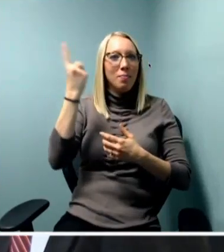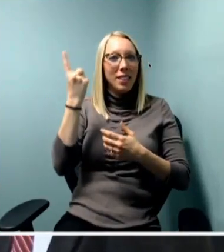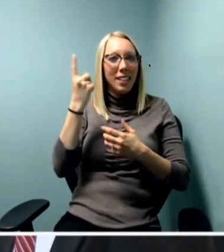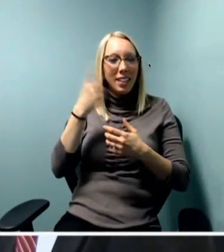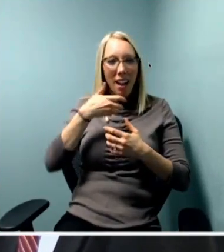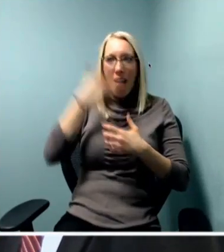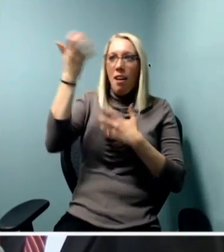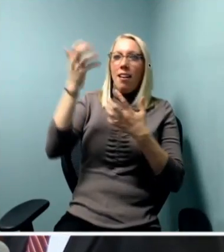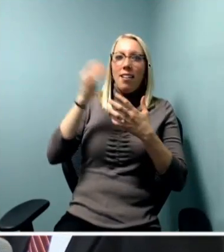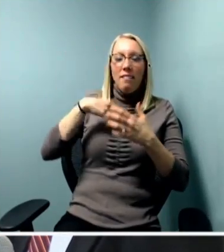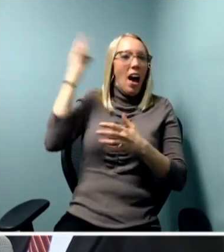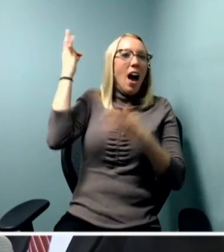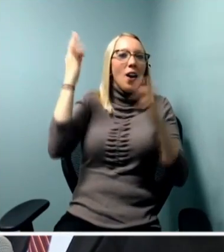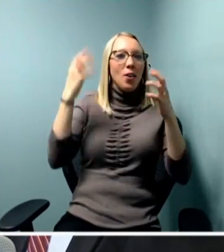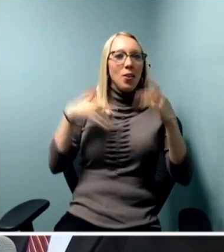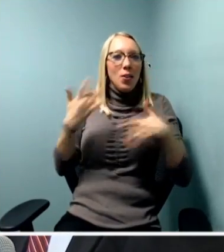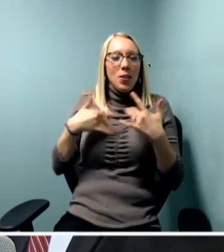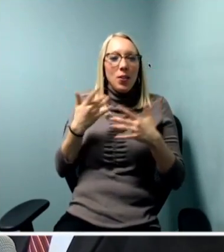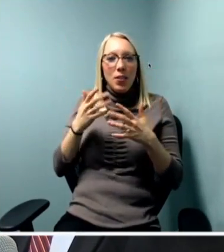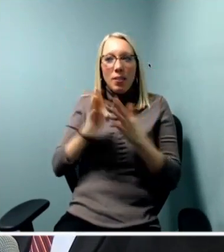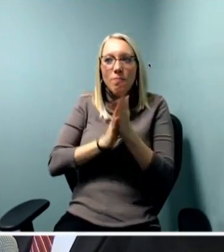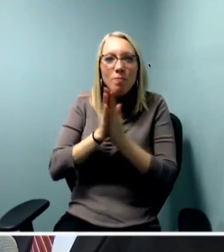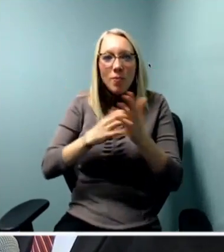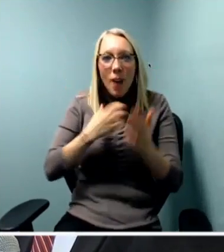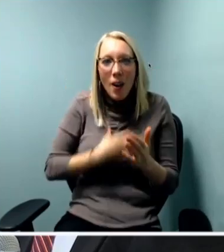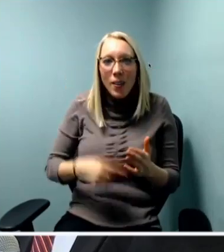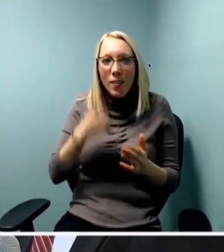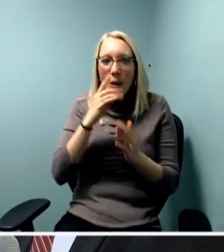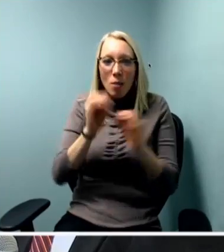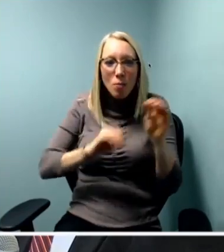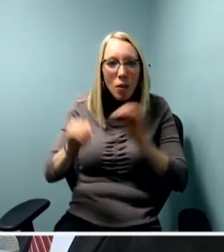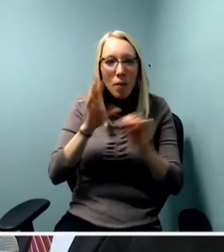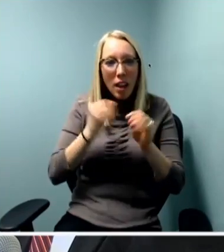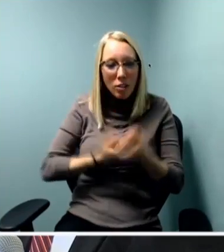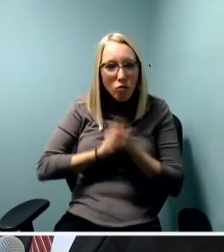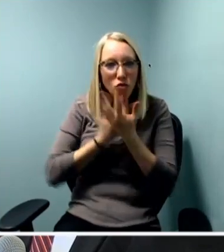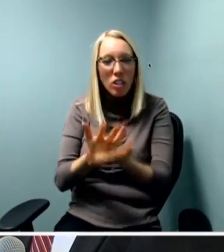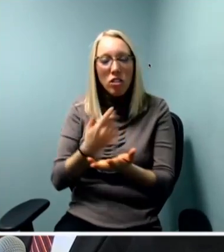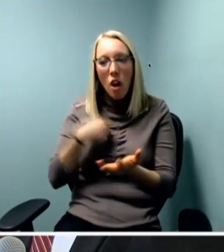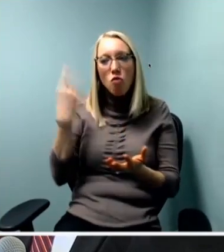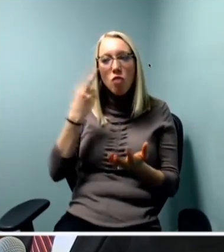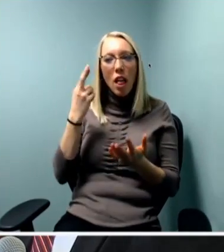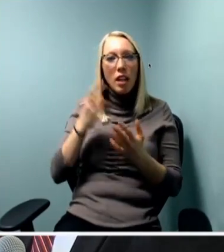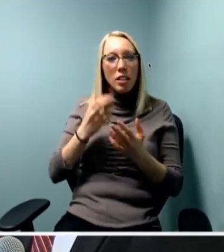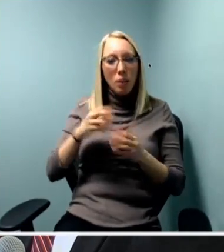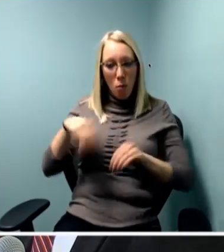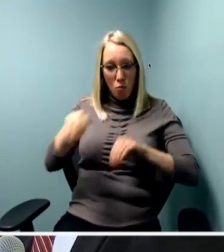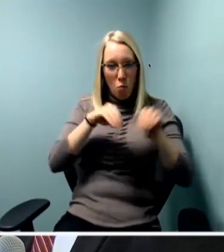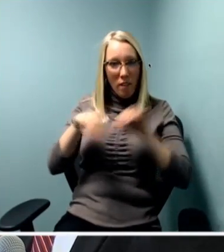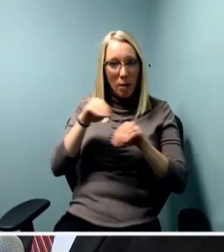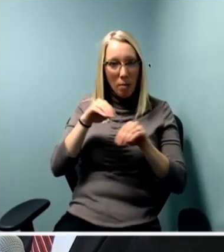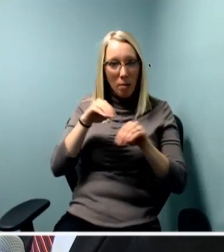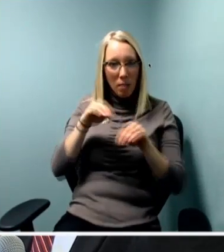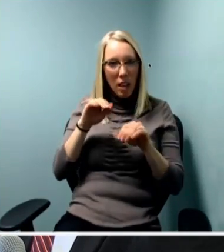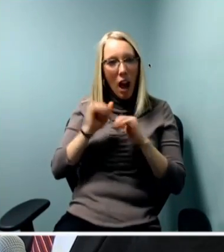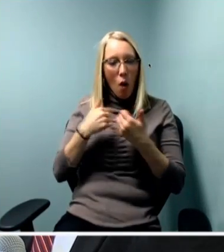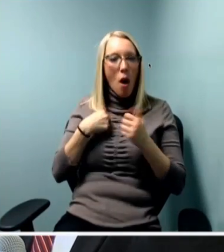I became hungry for movement expression. I found that movement was a channel to express my inner thoughts and imagination.